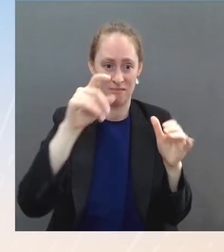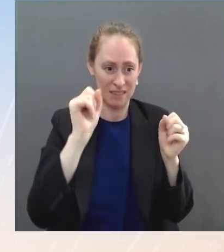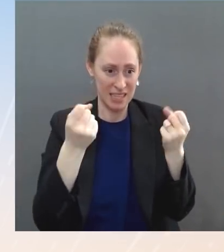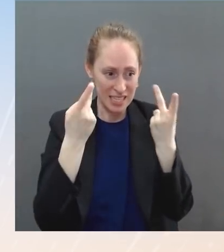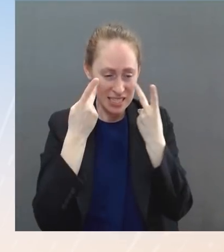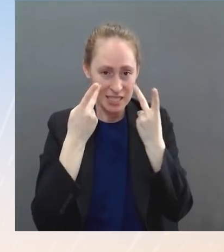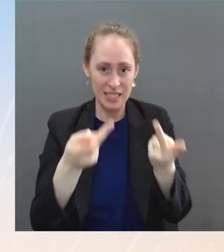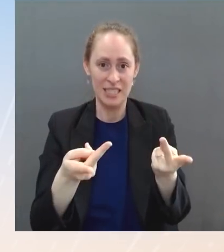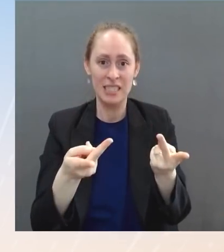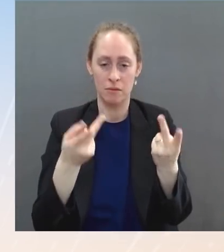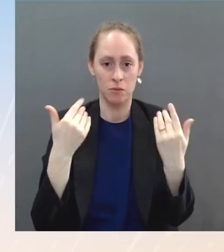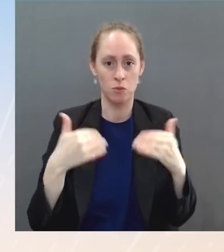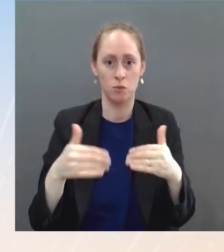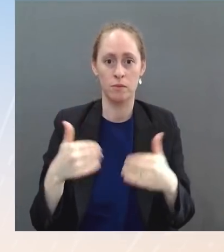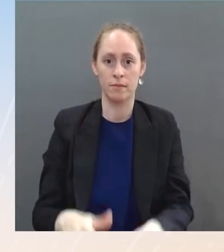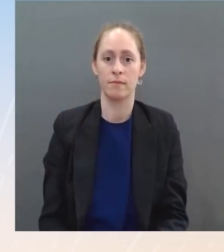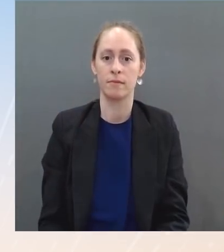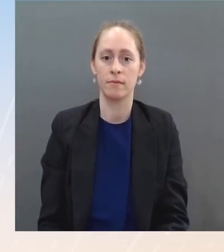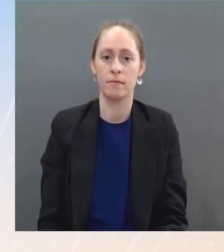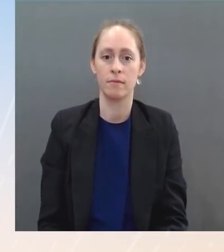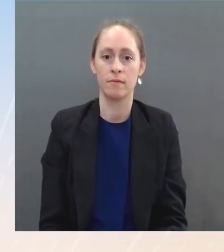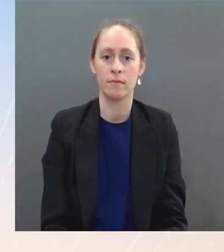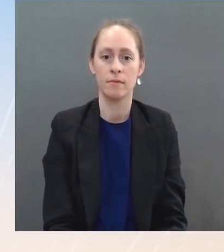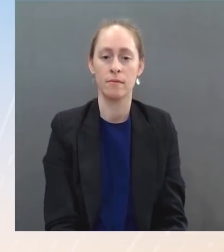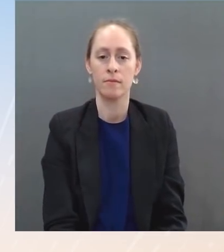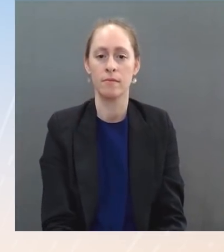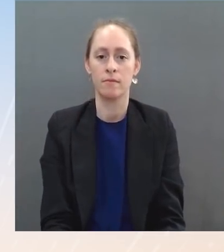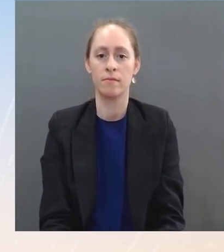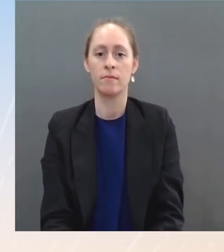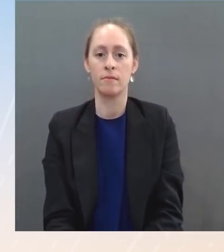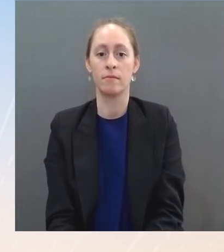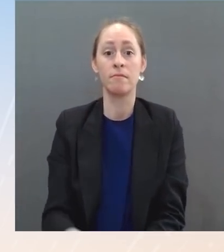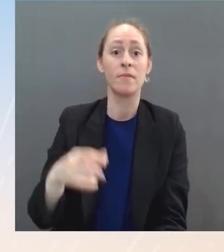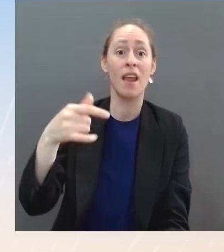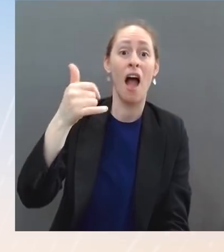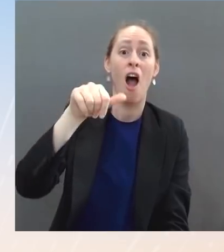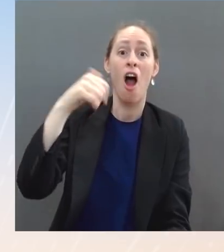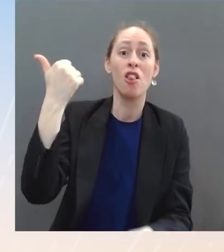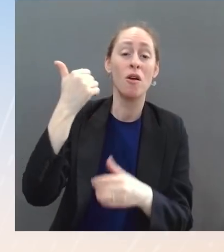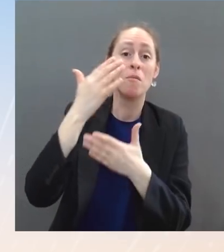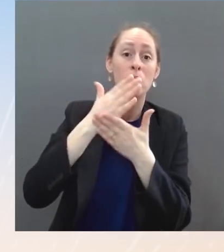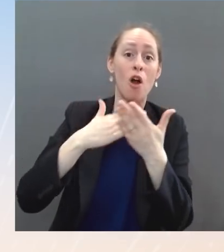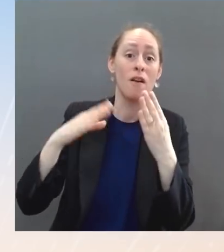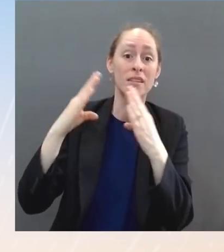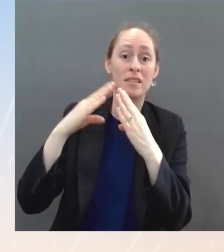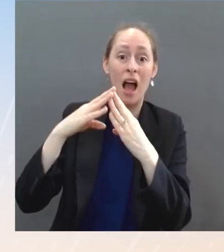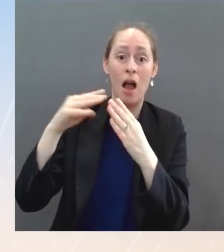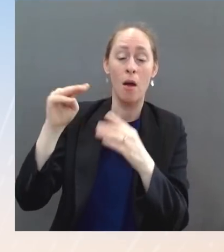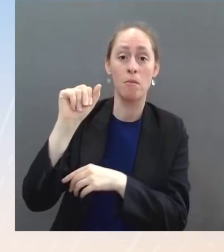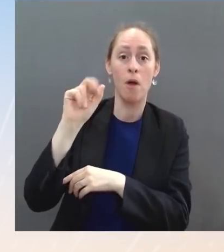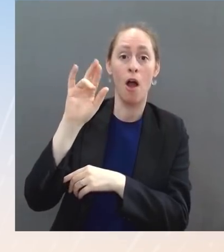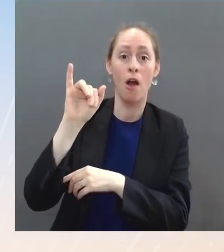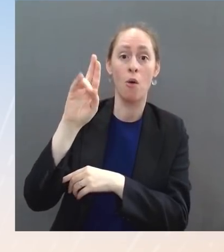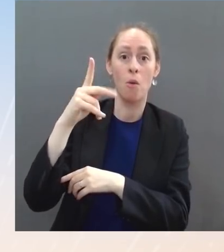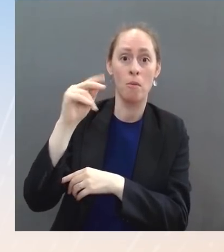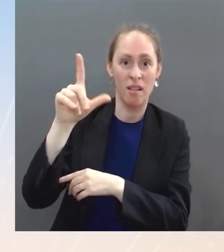and other areas of Ukraine where we have not even begun to see the impact of the atrocities and the impact of what, as Jake said,